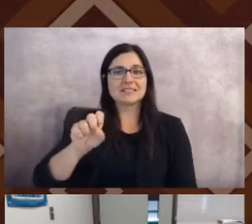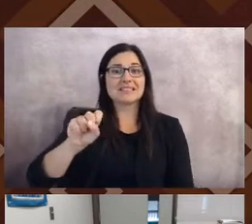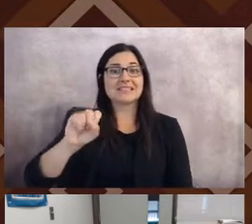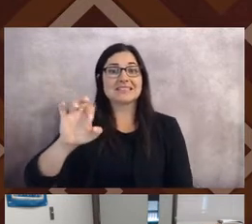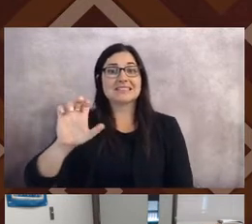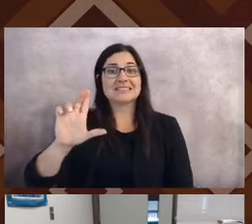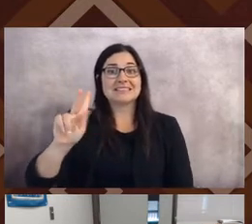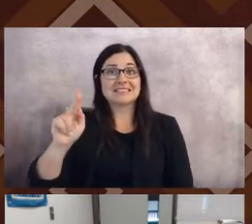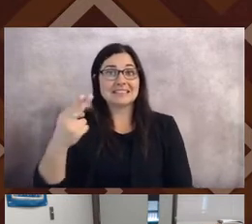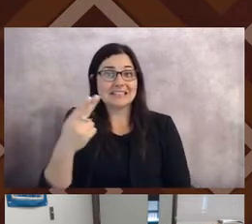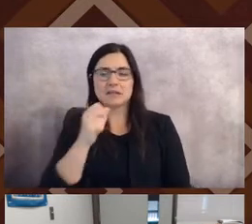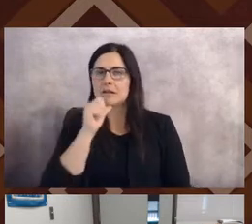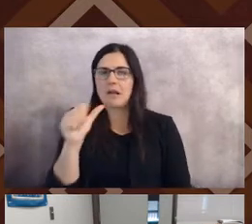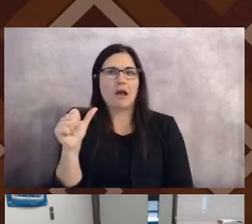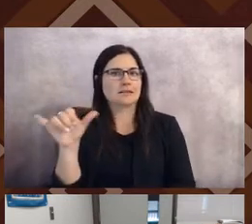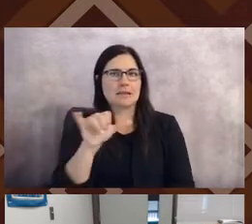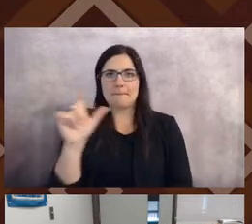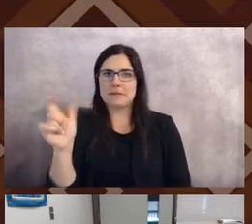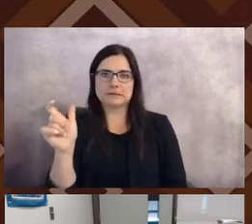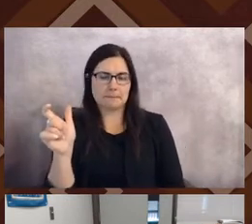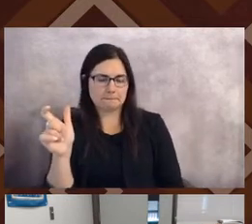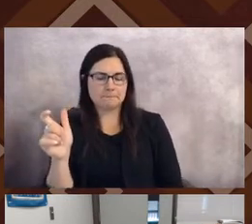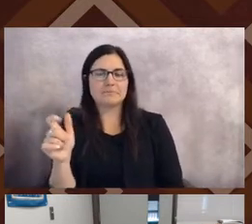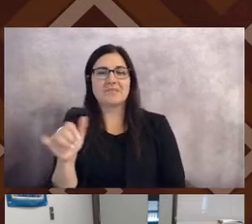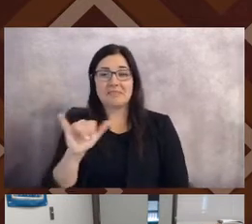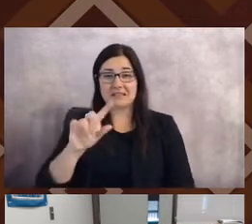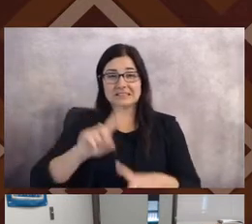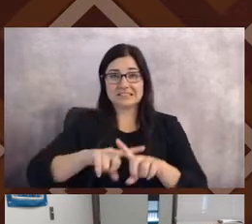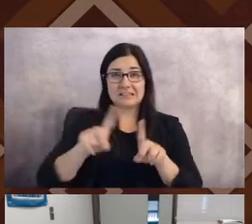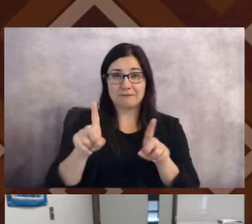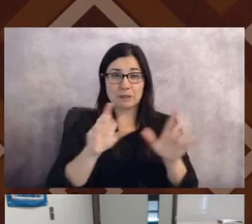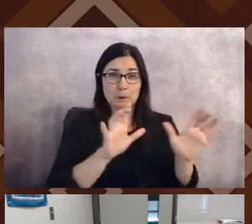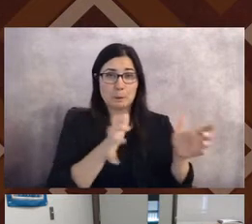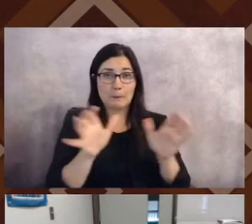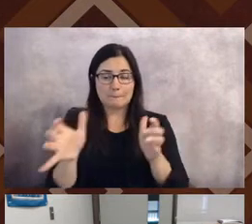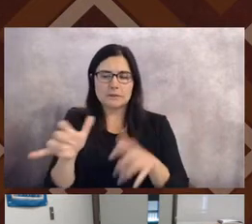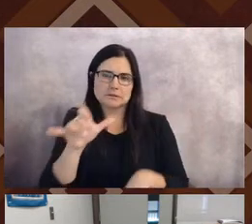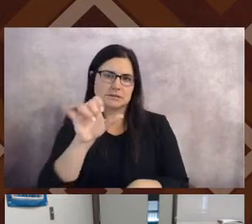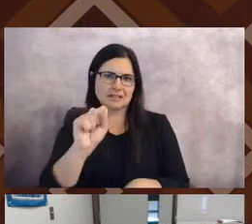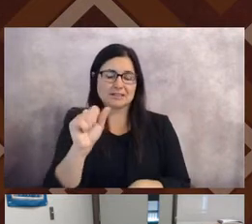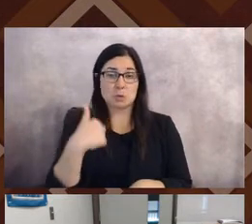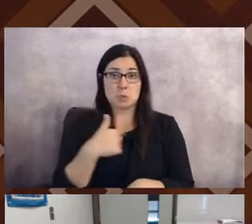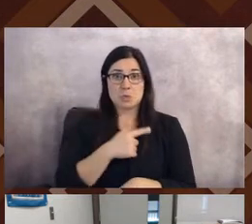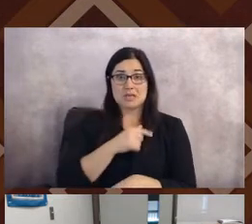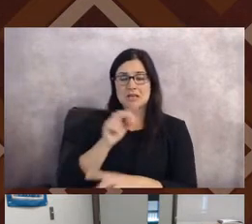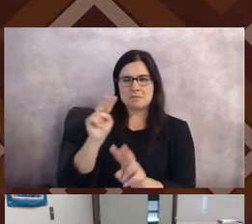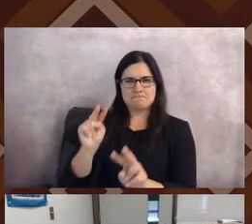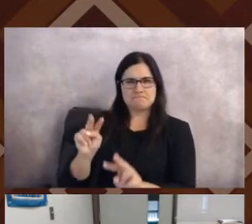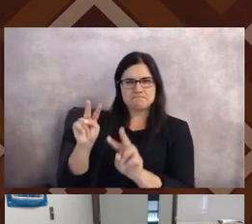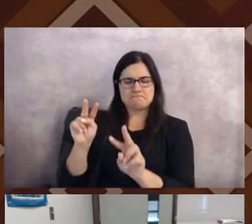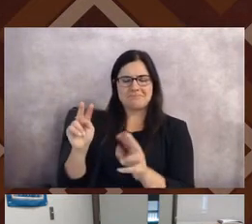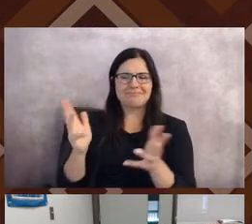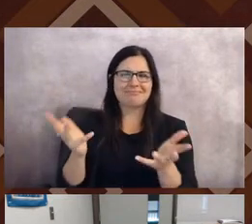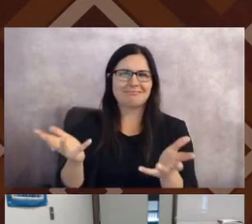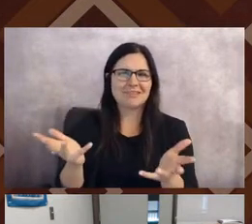And I don't think we really have made a difference so far. And that sets up why are Asians the victims of violence